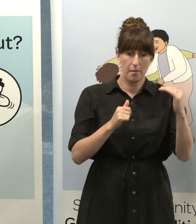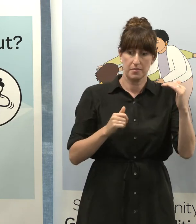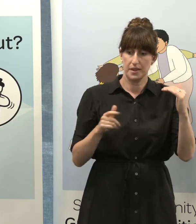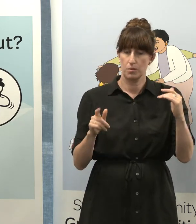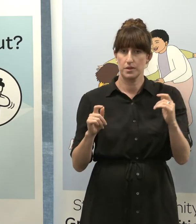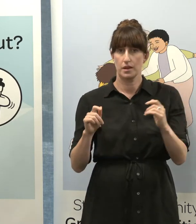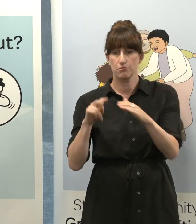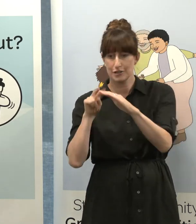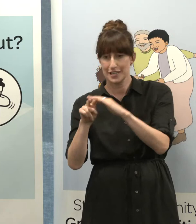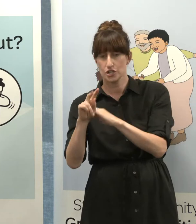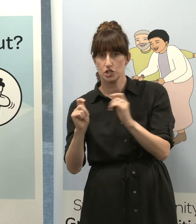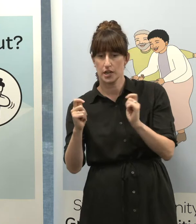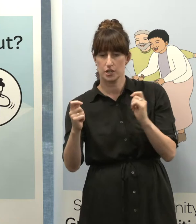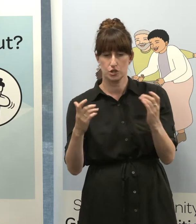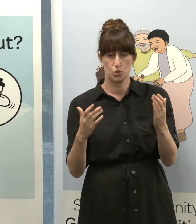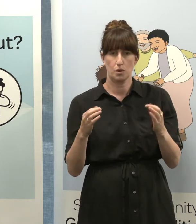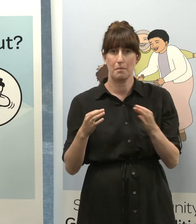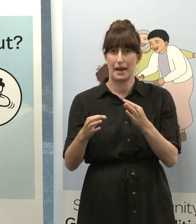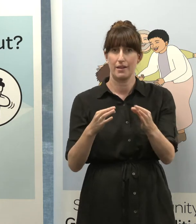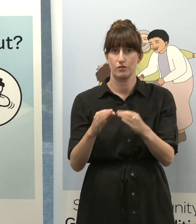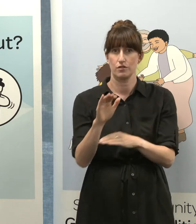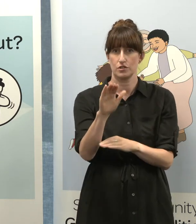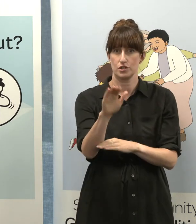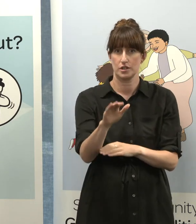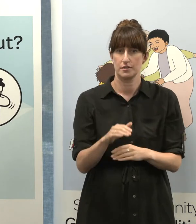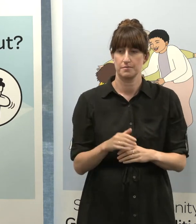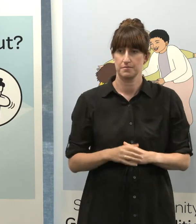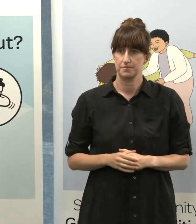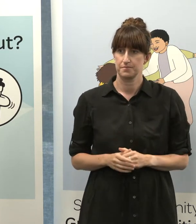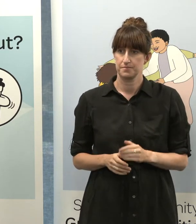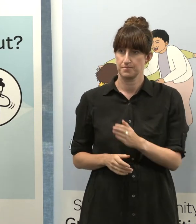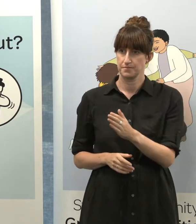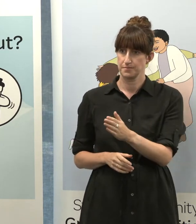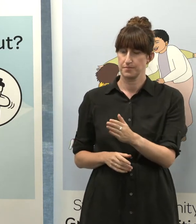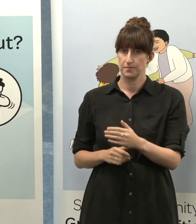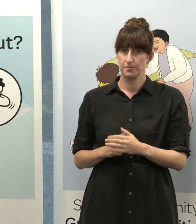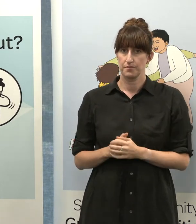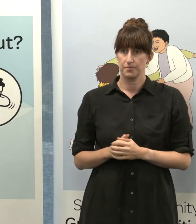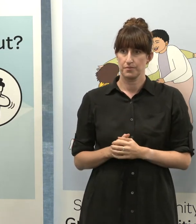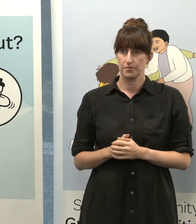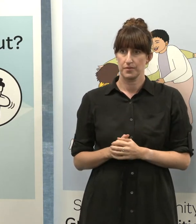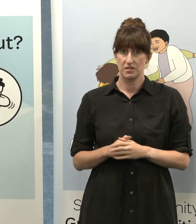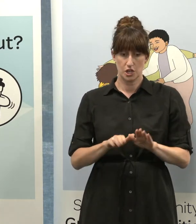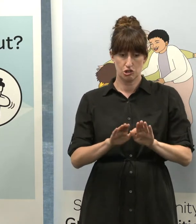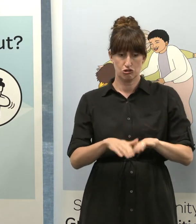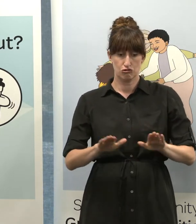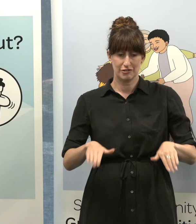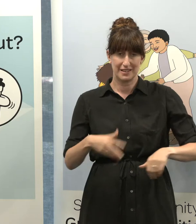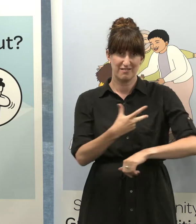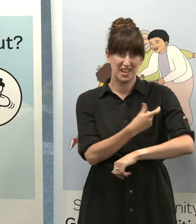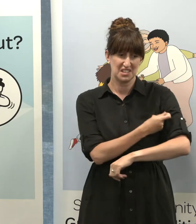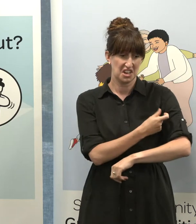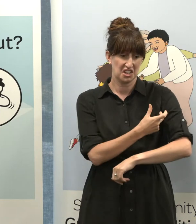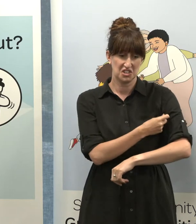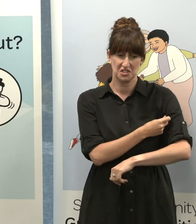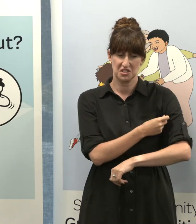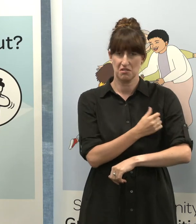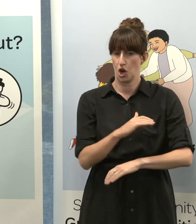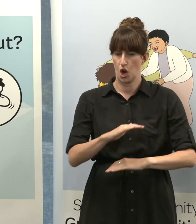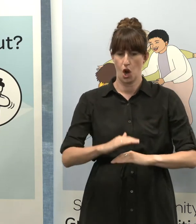able to project out and see what is the likely demand for both hospital services and indeed, for primary care services.